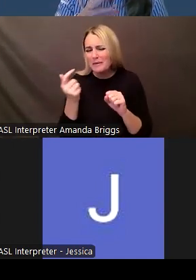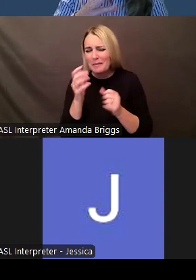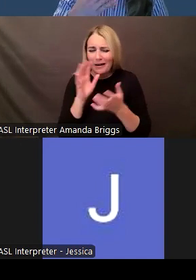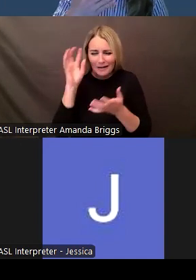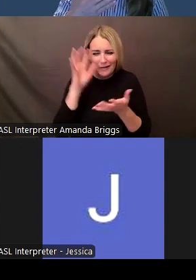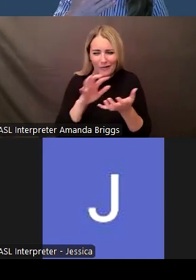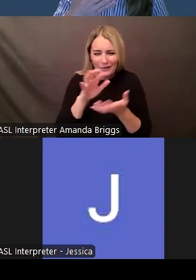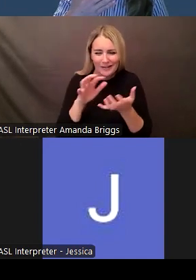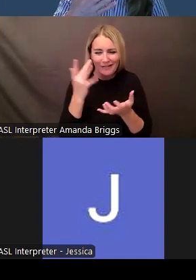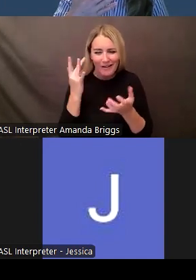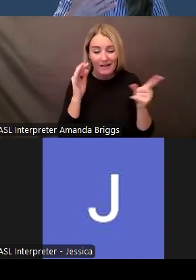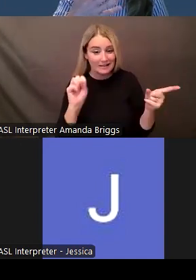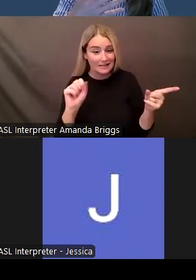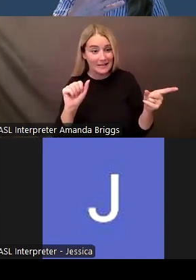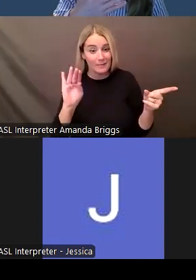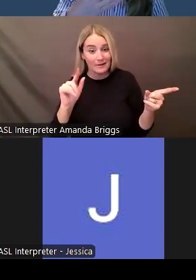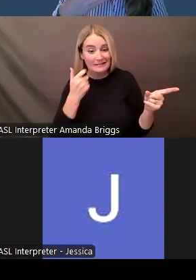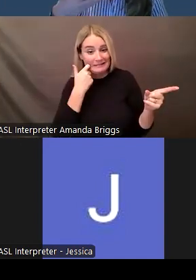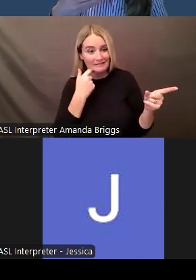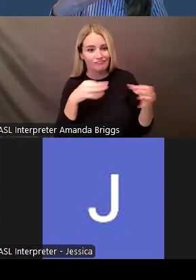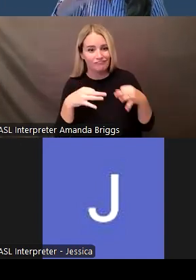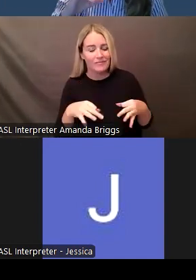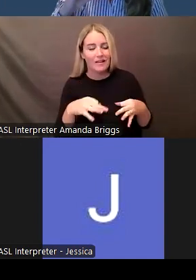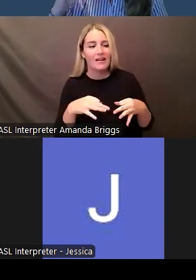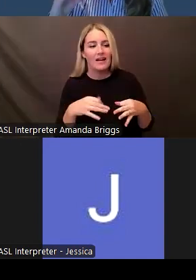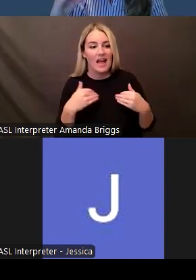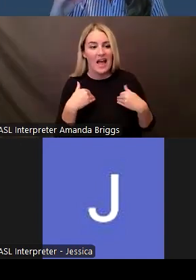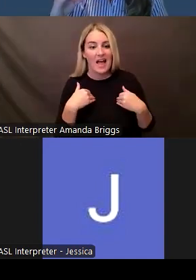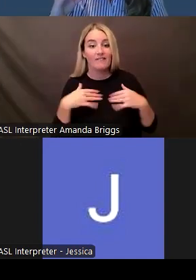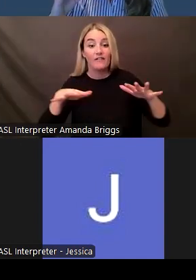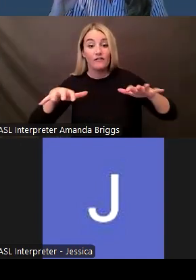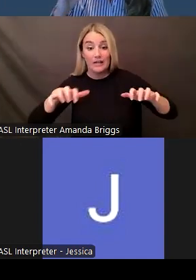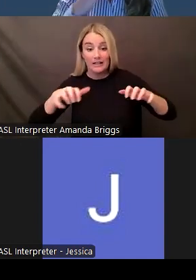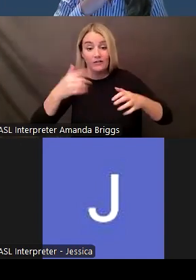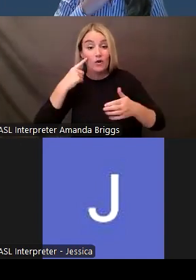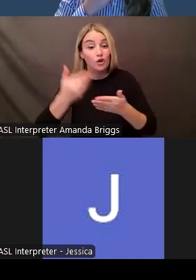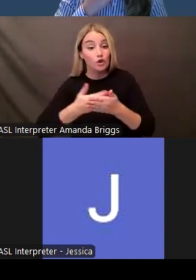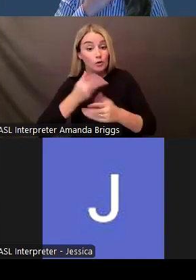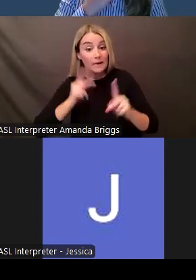earlier, there is there is going to be a freeze of new enrollments of individuals